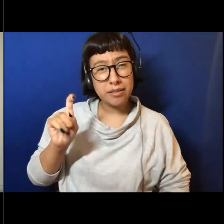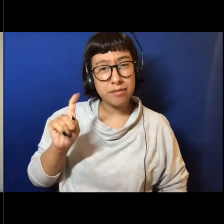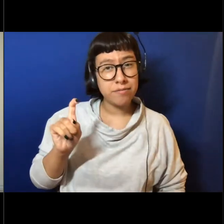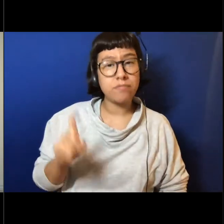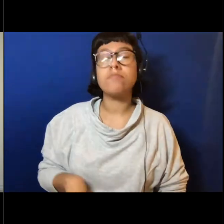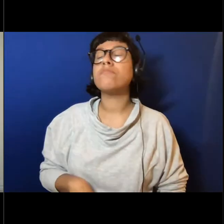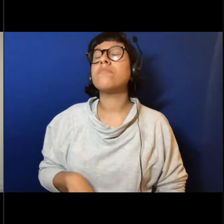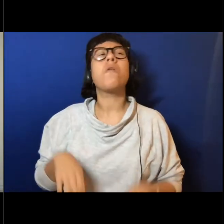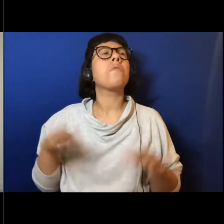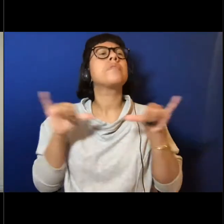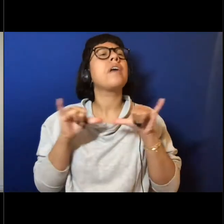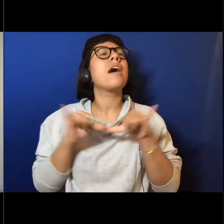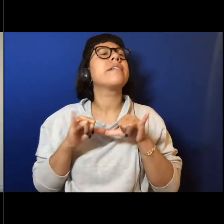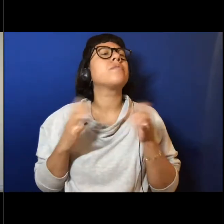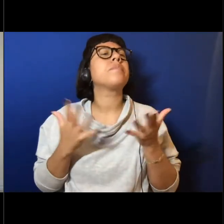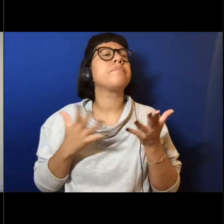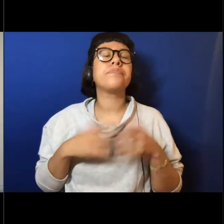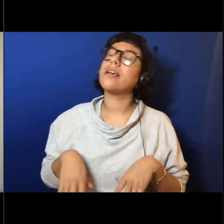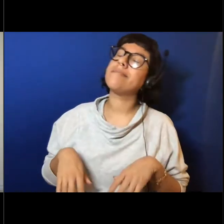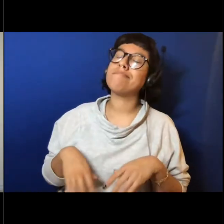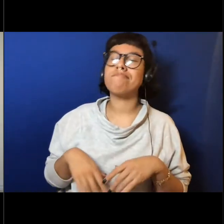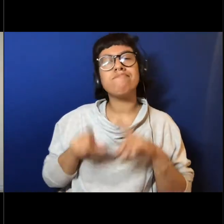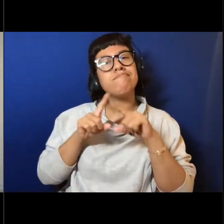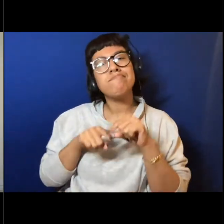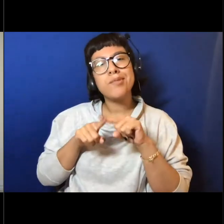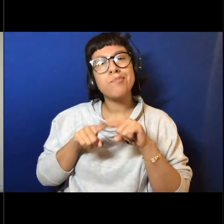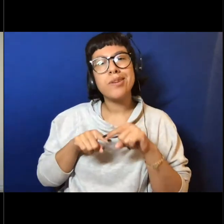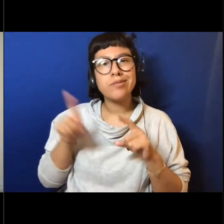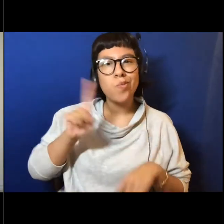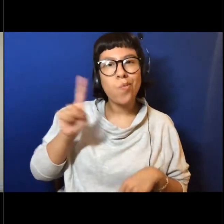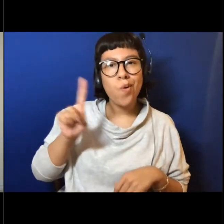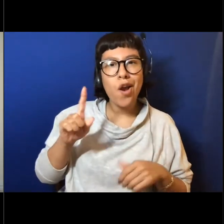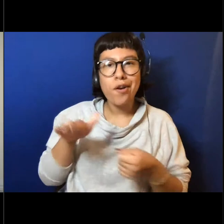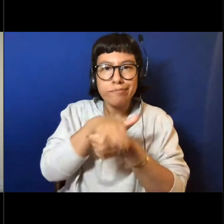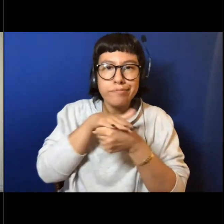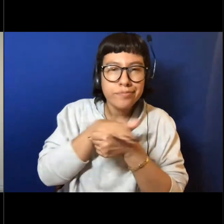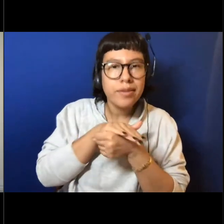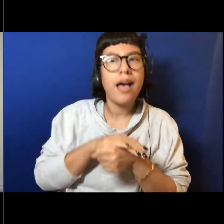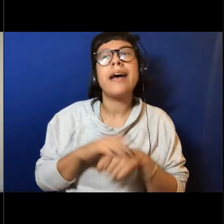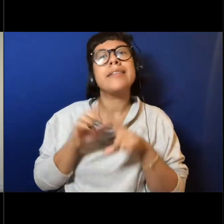It depends where you are, and it depends how many people are fishing for oysters.